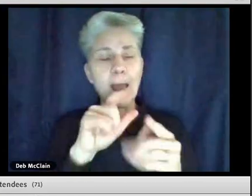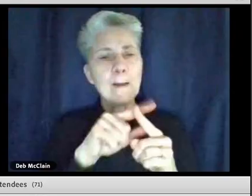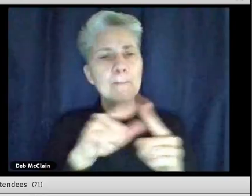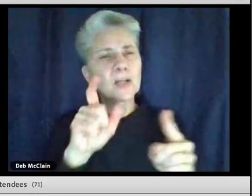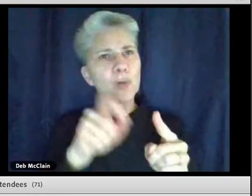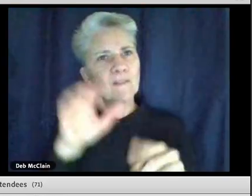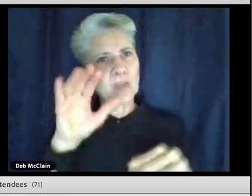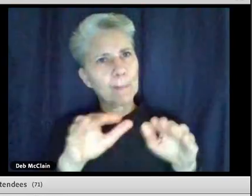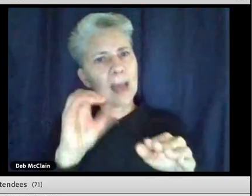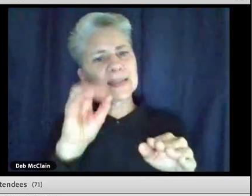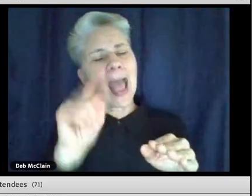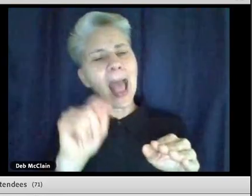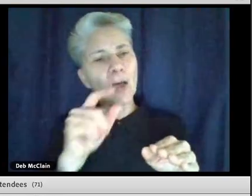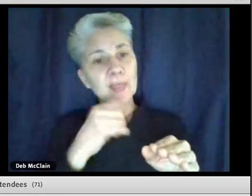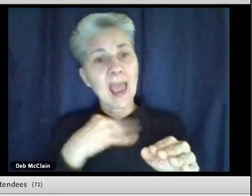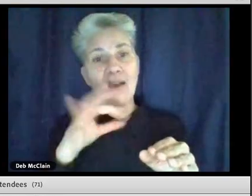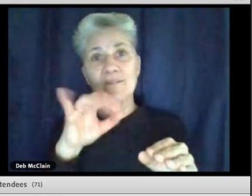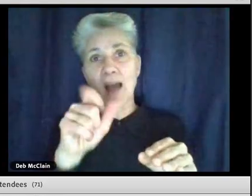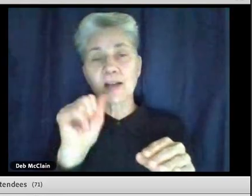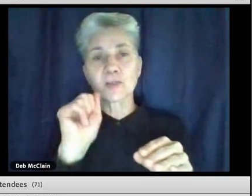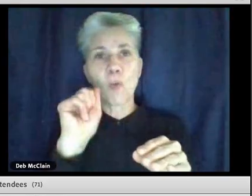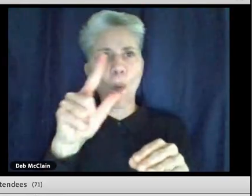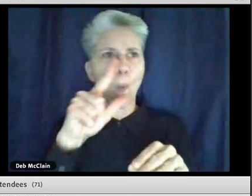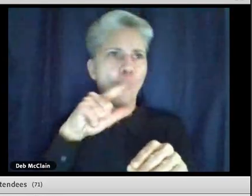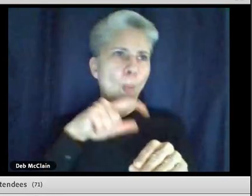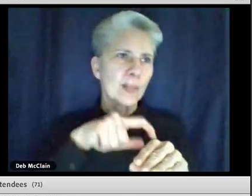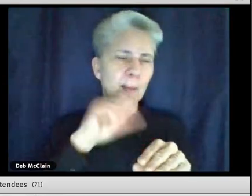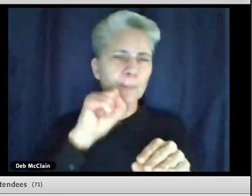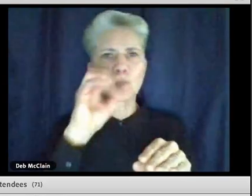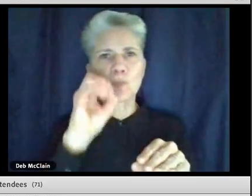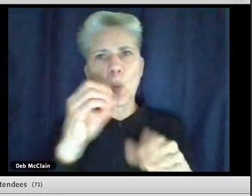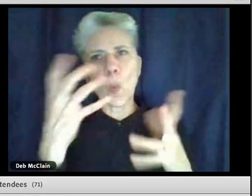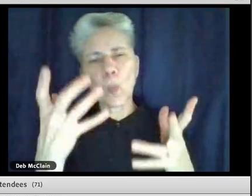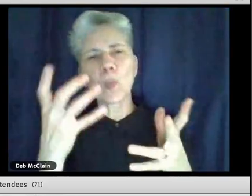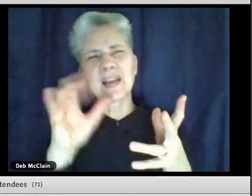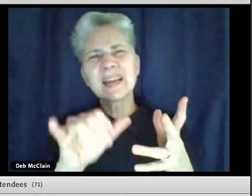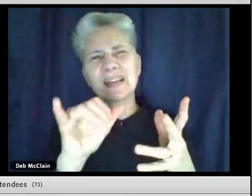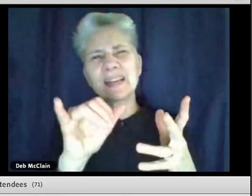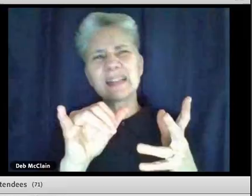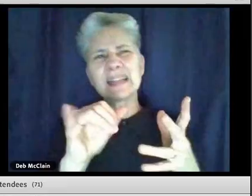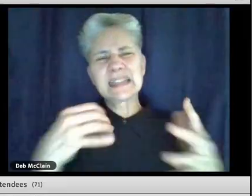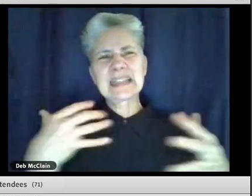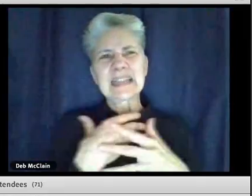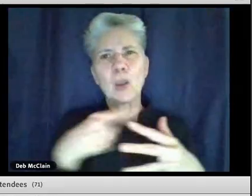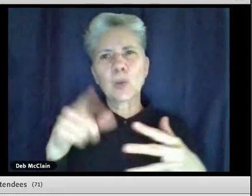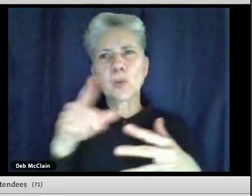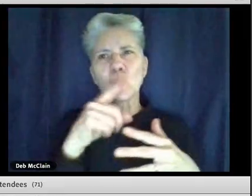and I'm not judging anybody if you watch Fox. Please don't think that, but you have to balance it out, and they have Fox on all the time,